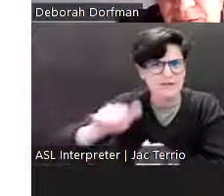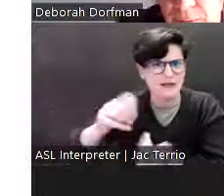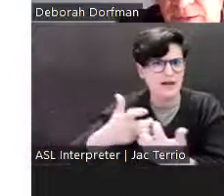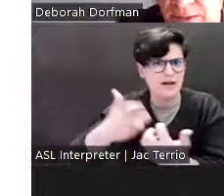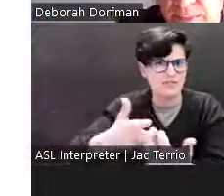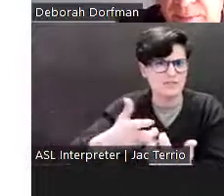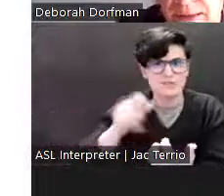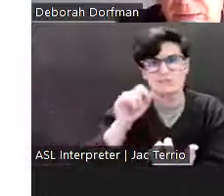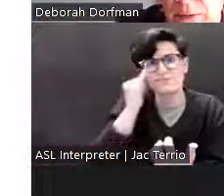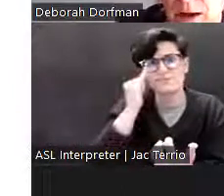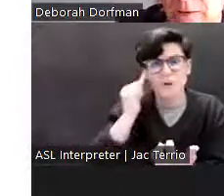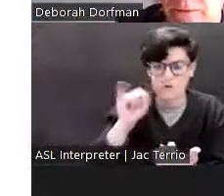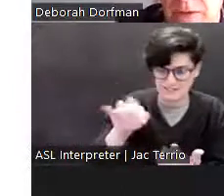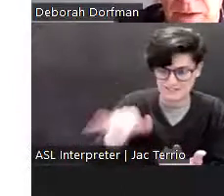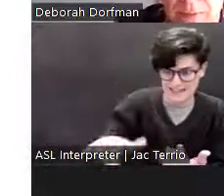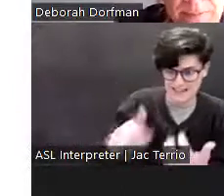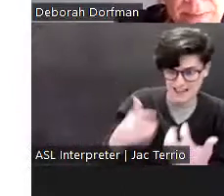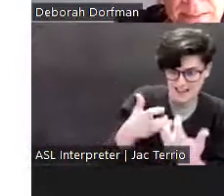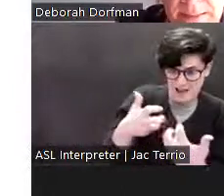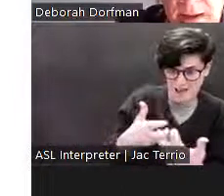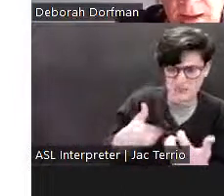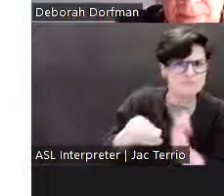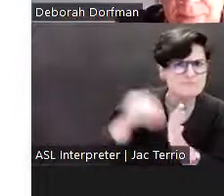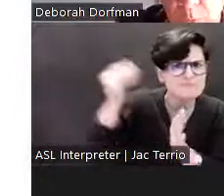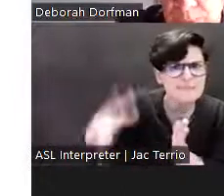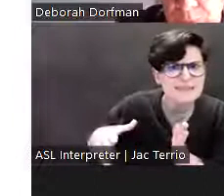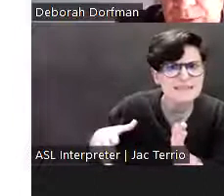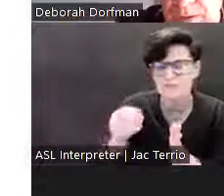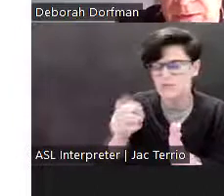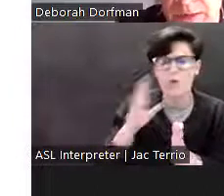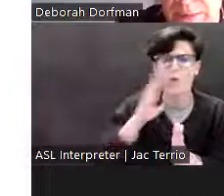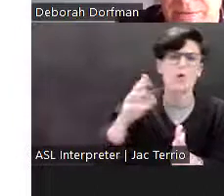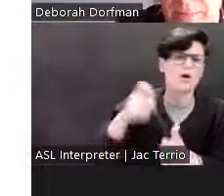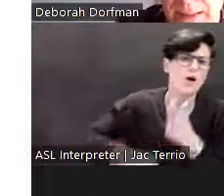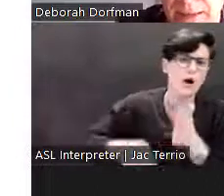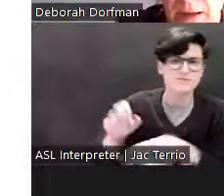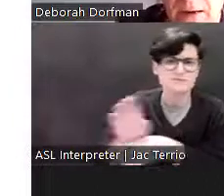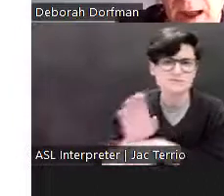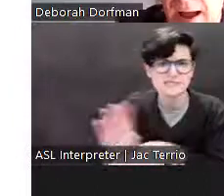in order to implement or would cost the business or employer quite a bit of money, or have